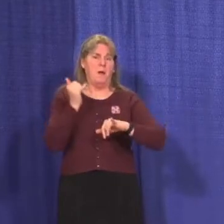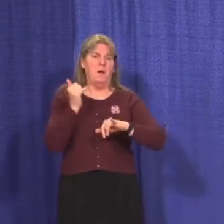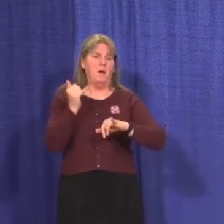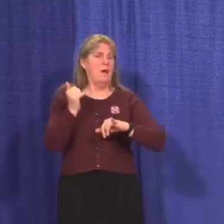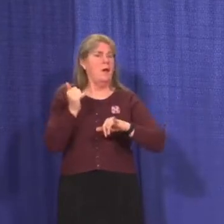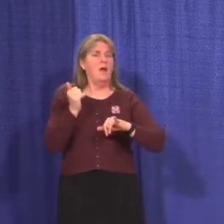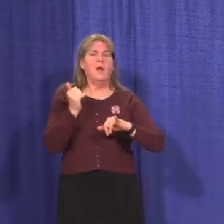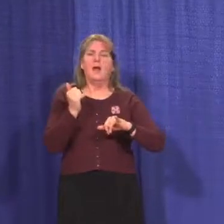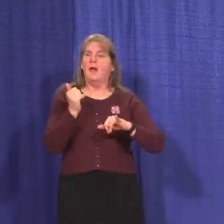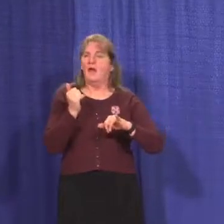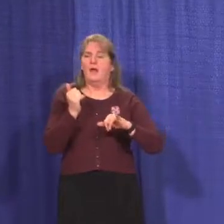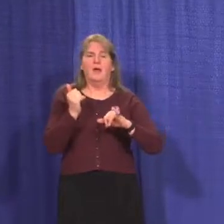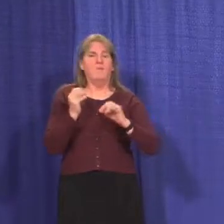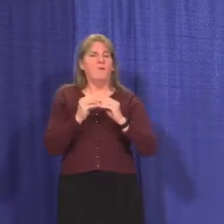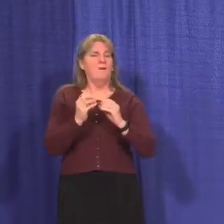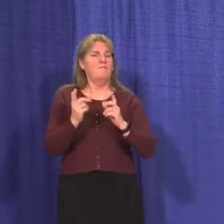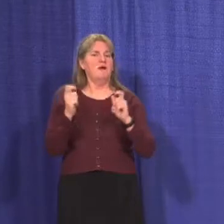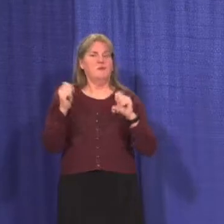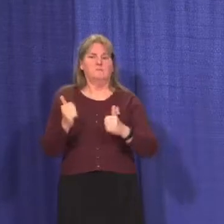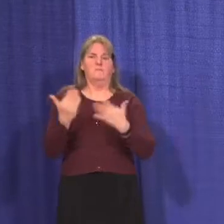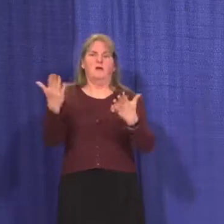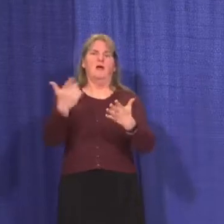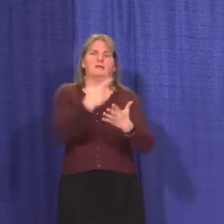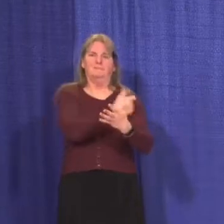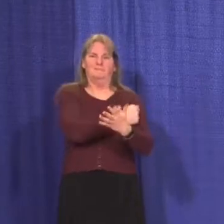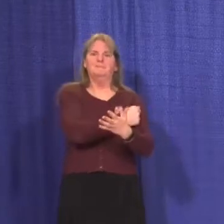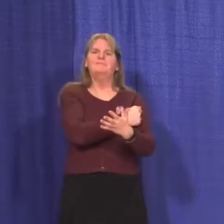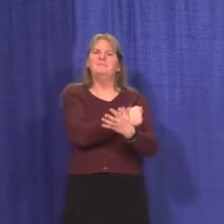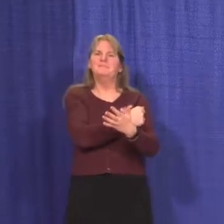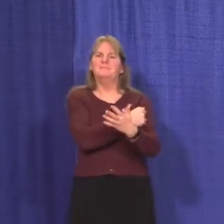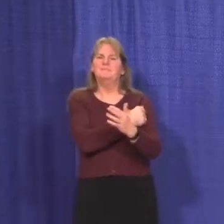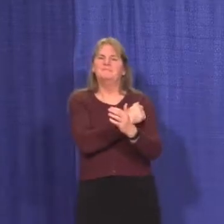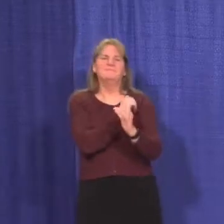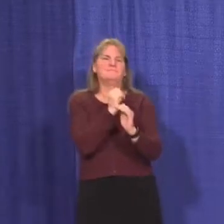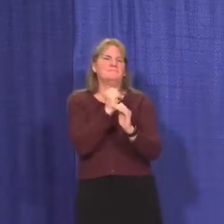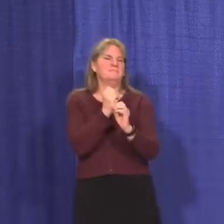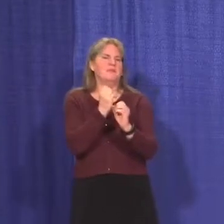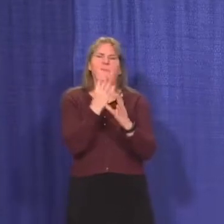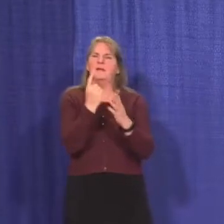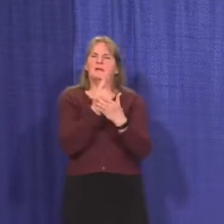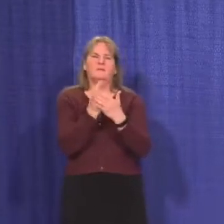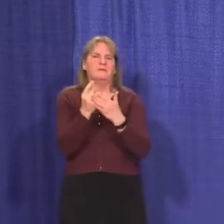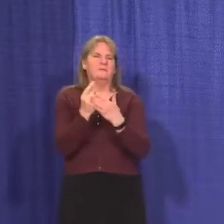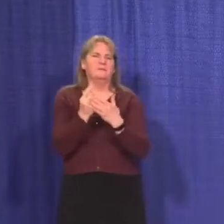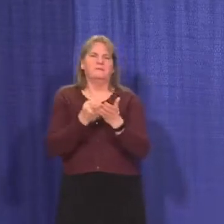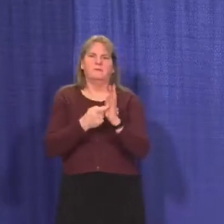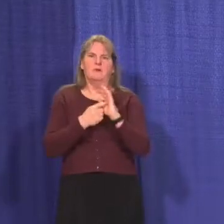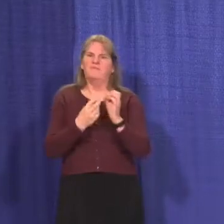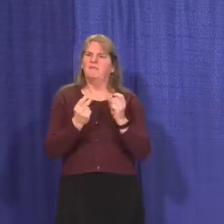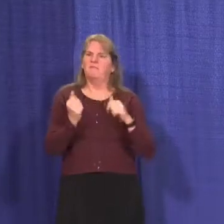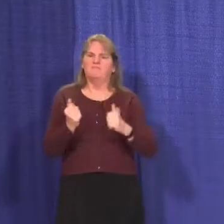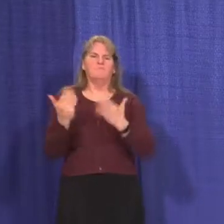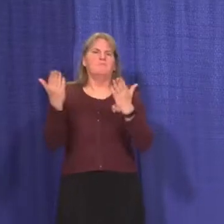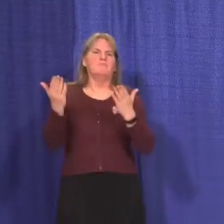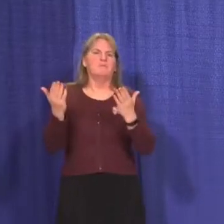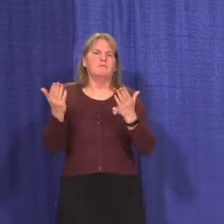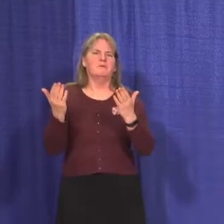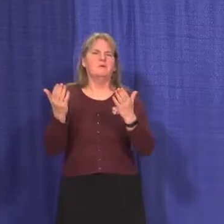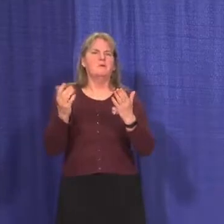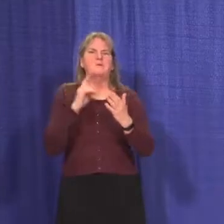quickly within a matter of weeks. That is our approach, we wish to